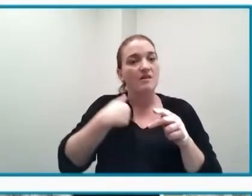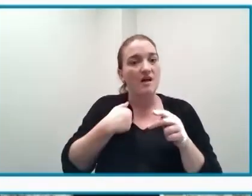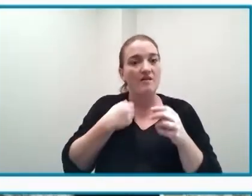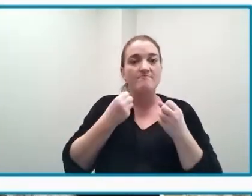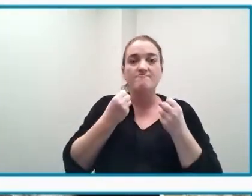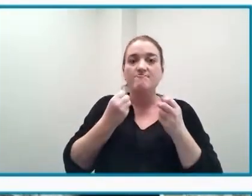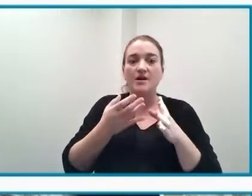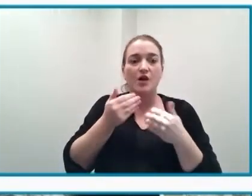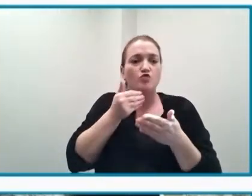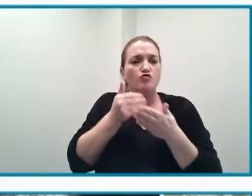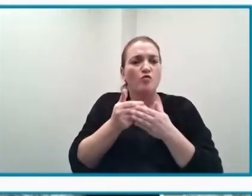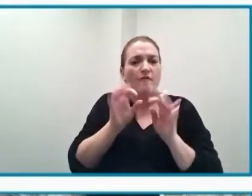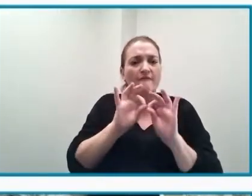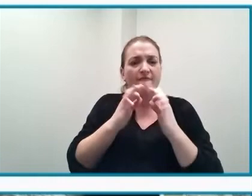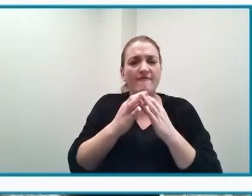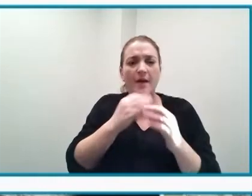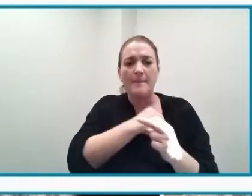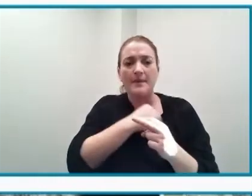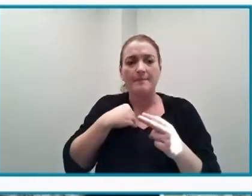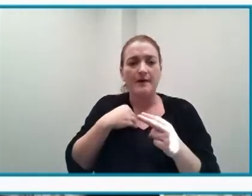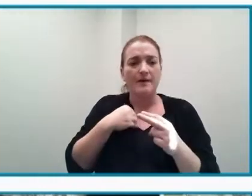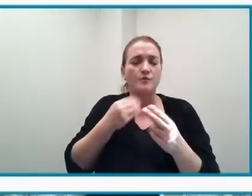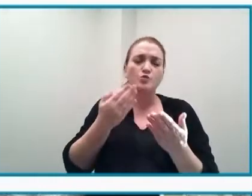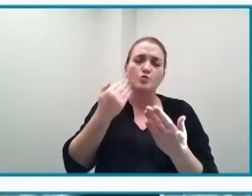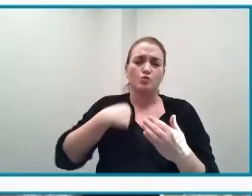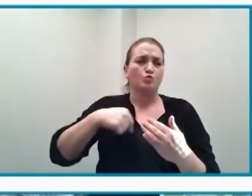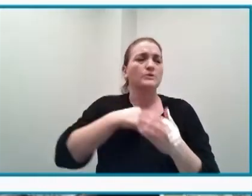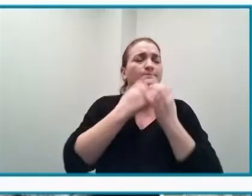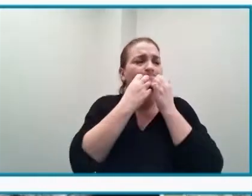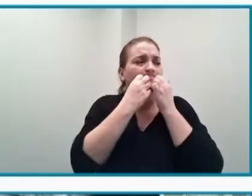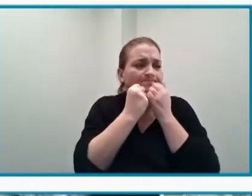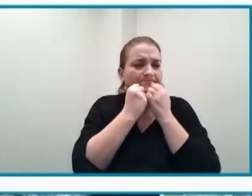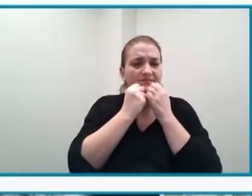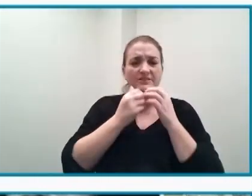we big on extended family, the culture, they bring their moms,